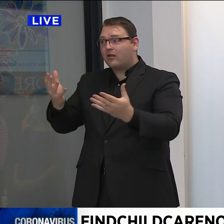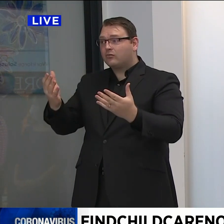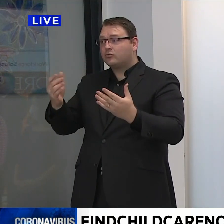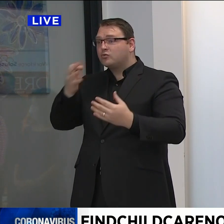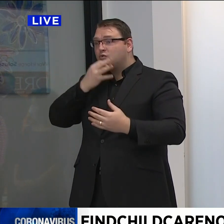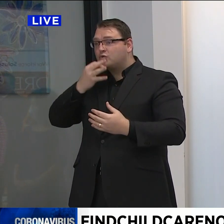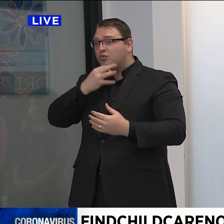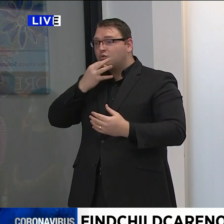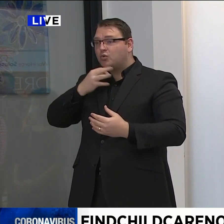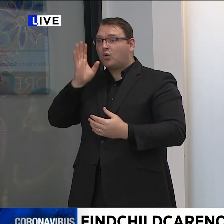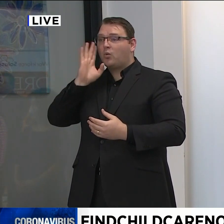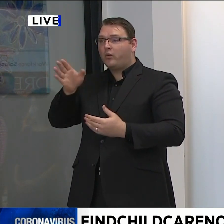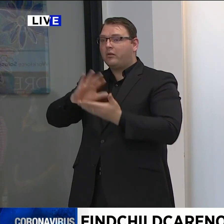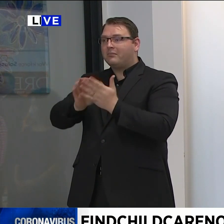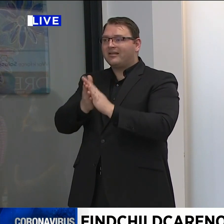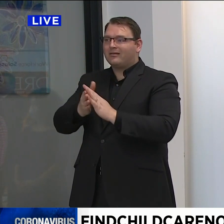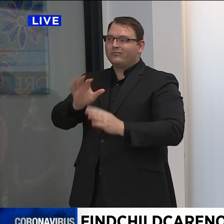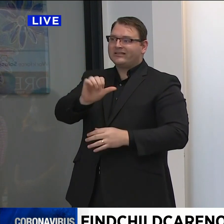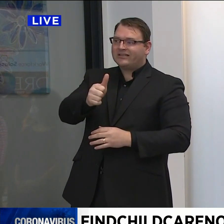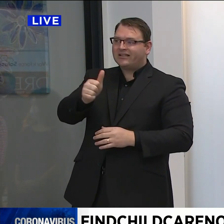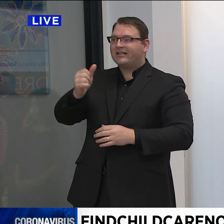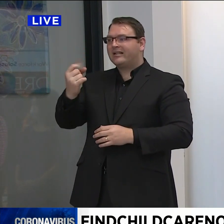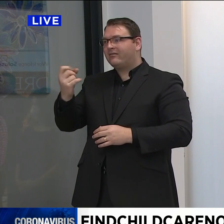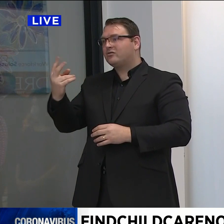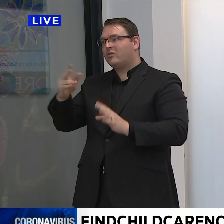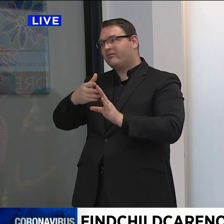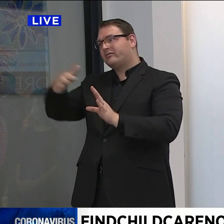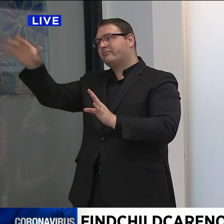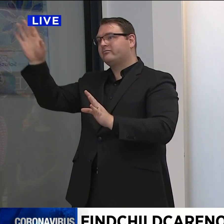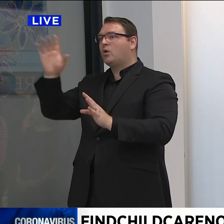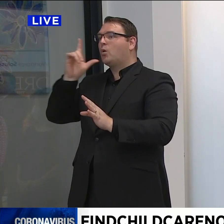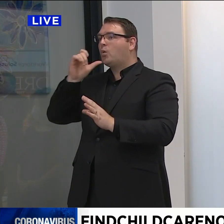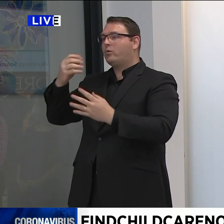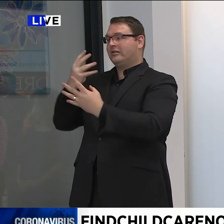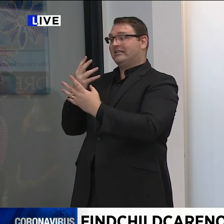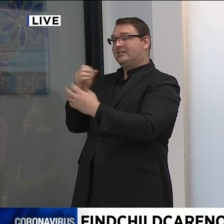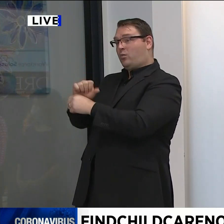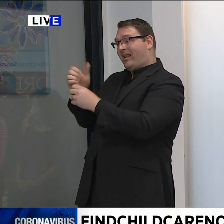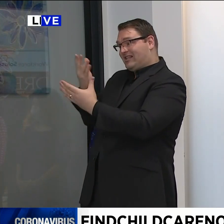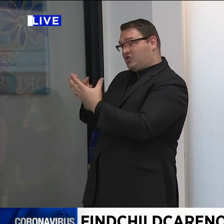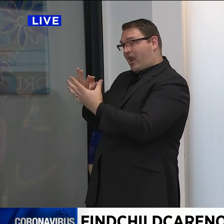to mention and as we talk about we crossed a 1000 people who we crossed a 1000 people who have been attorney have been attorney tested positive. I also want to